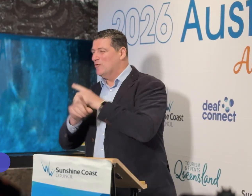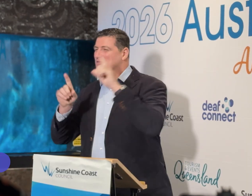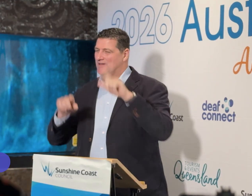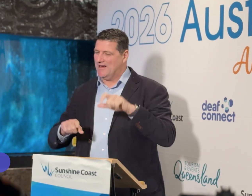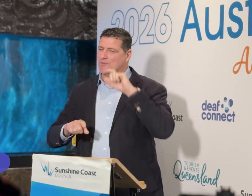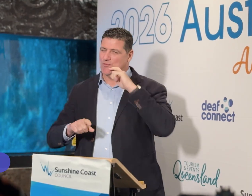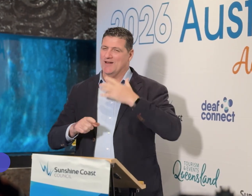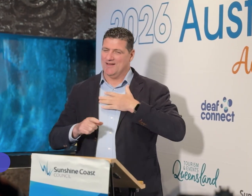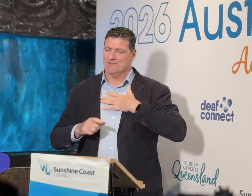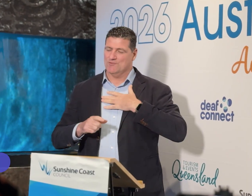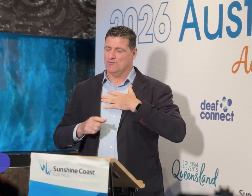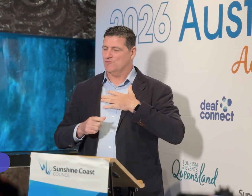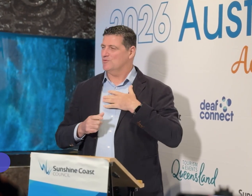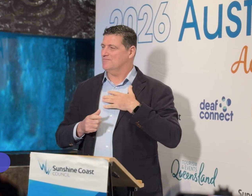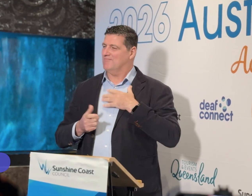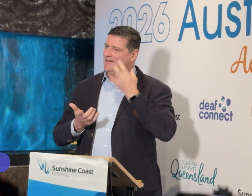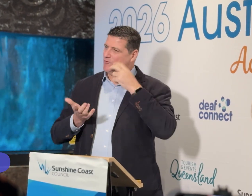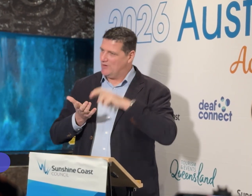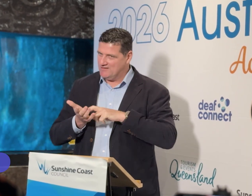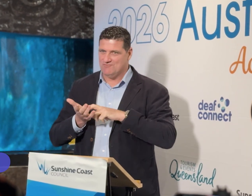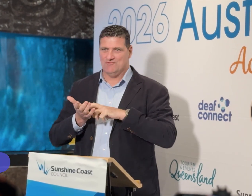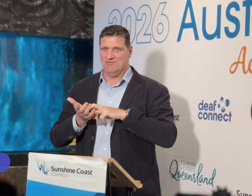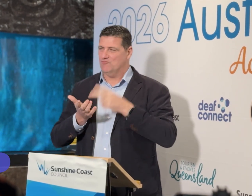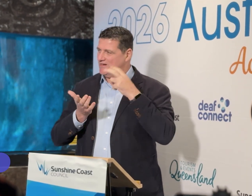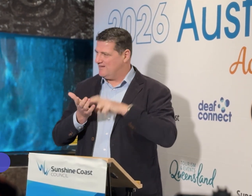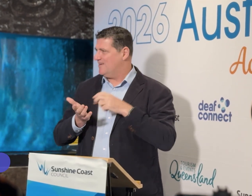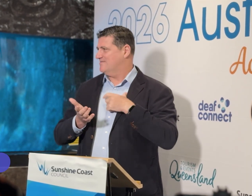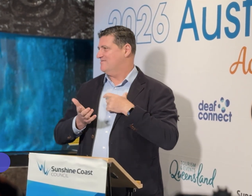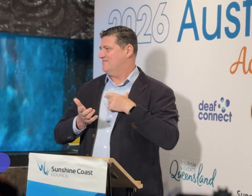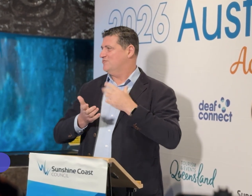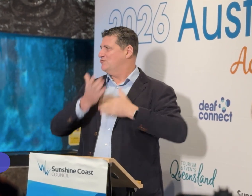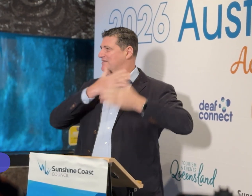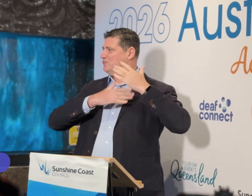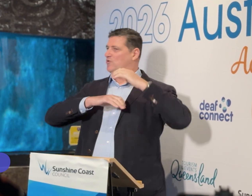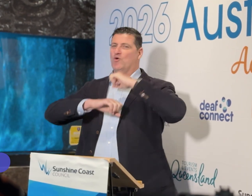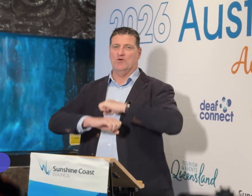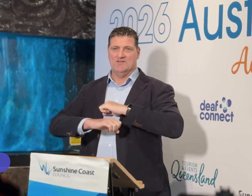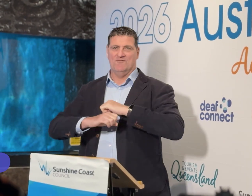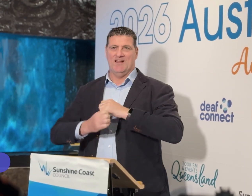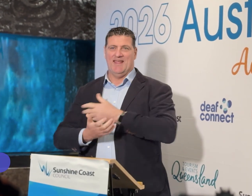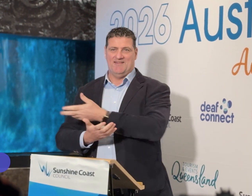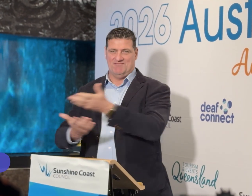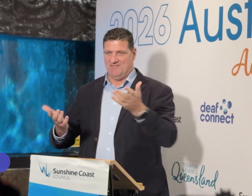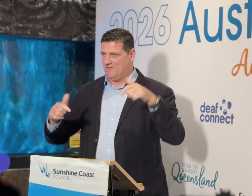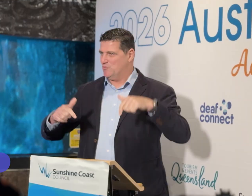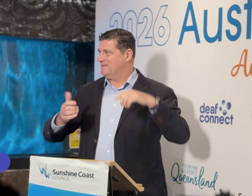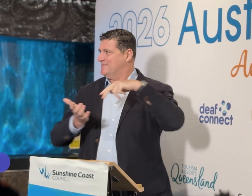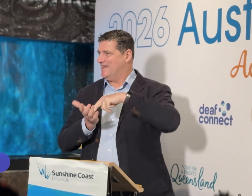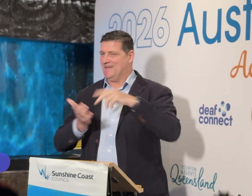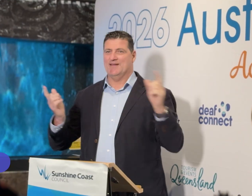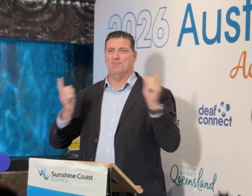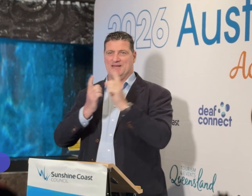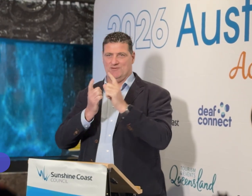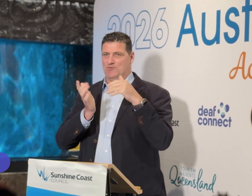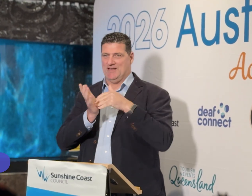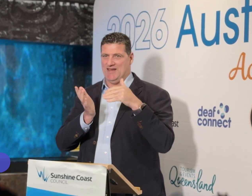Before I start, I would also like to acknowledge the traditional owners of the lands we are standing on and meeting today.